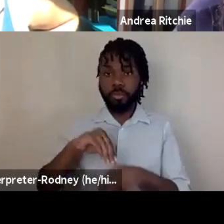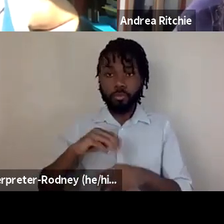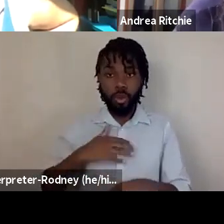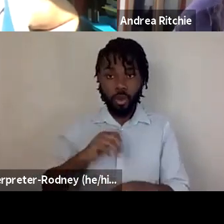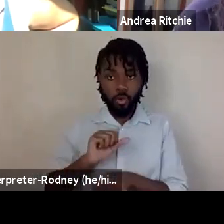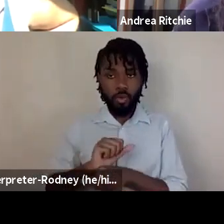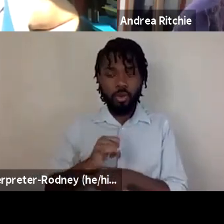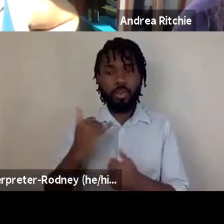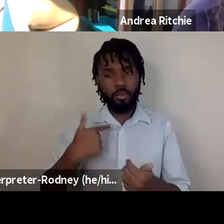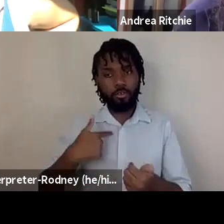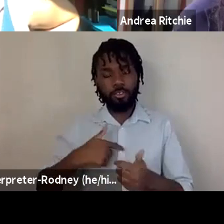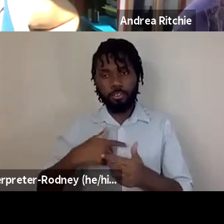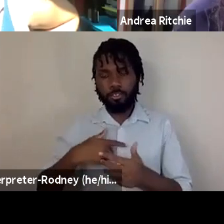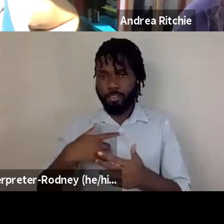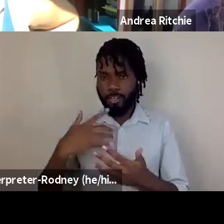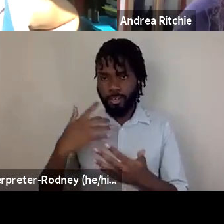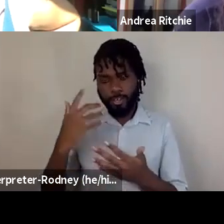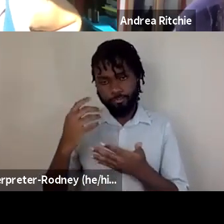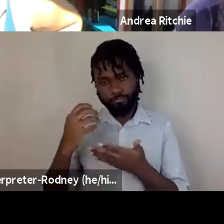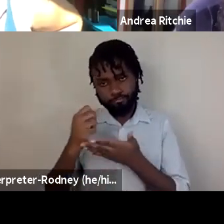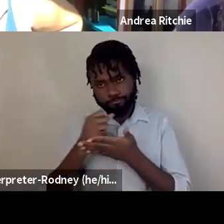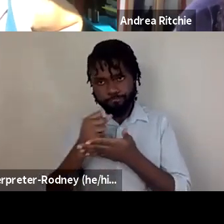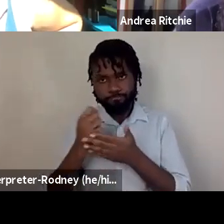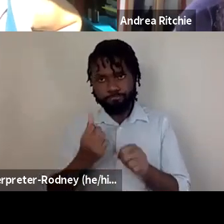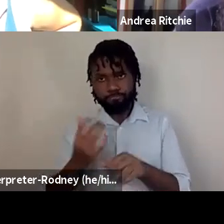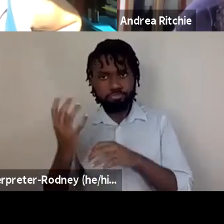and in a practice of accountability around that and doing better.